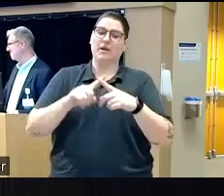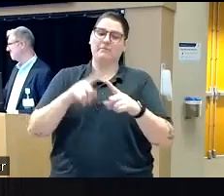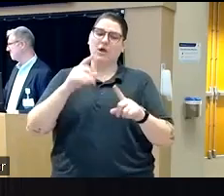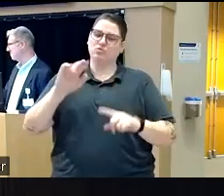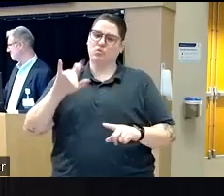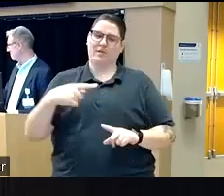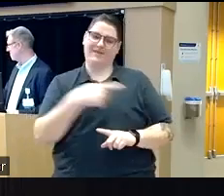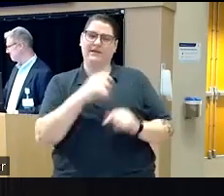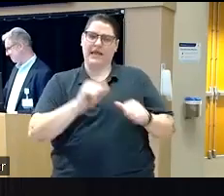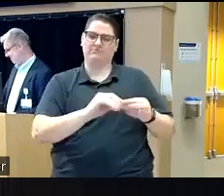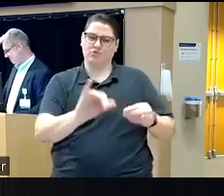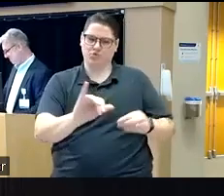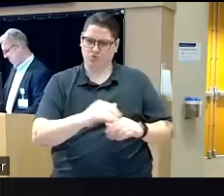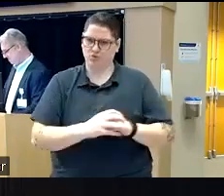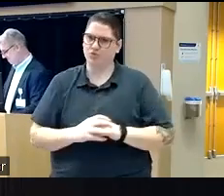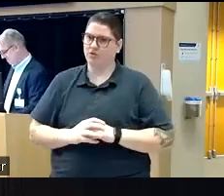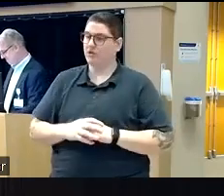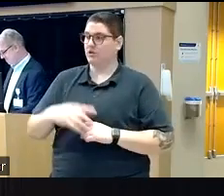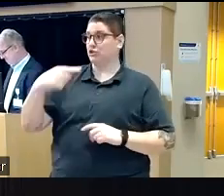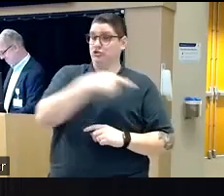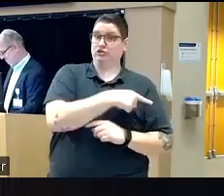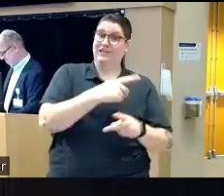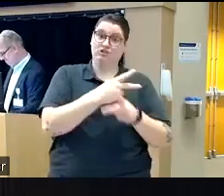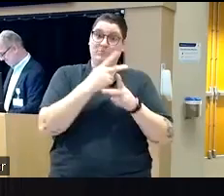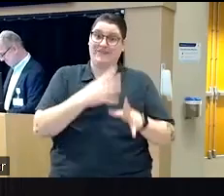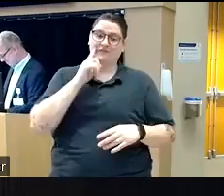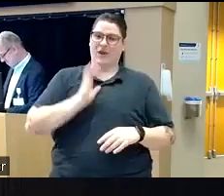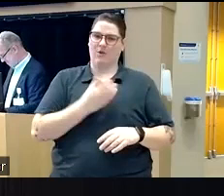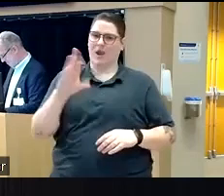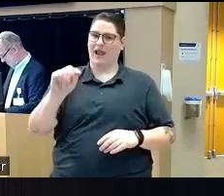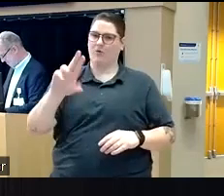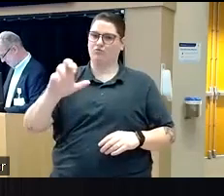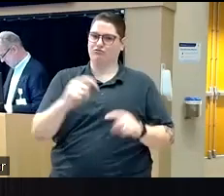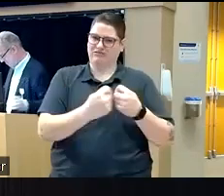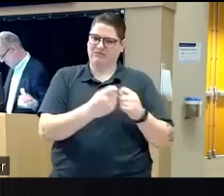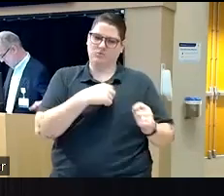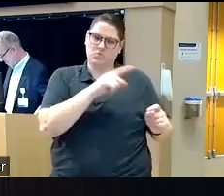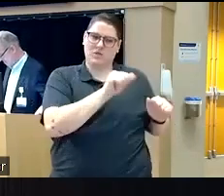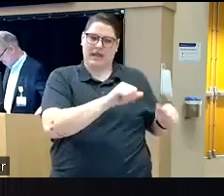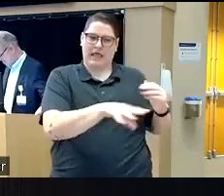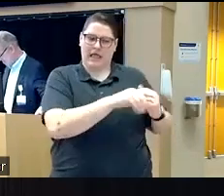um since she uh primarily supervises our Outreach team so one of the primary ways that we can